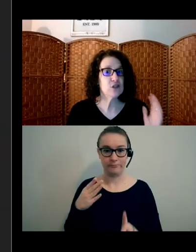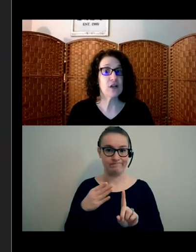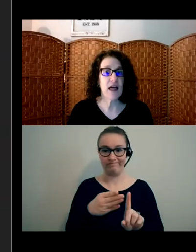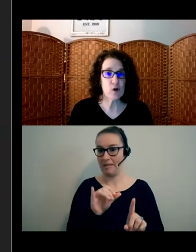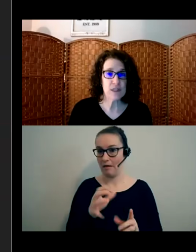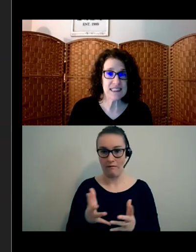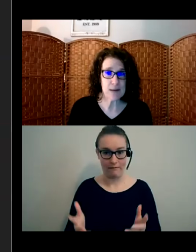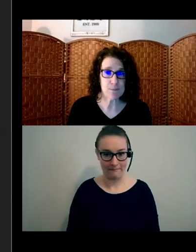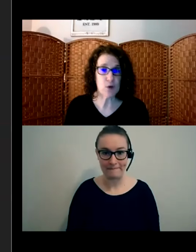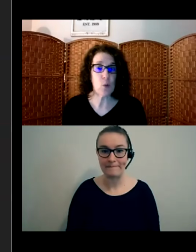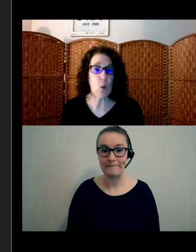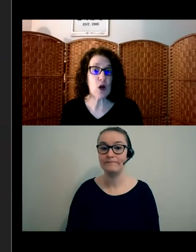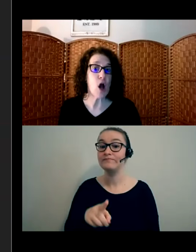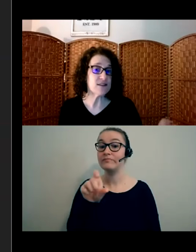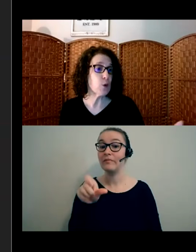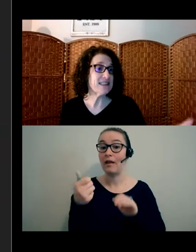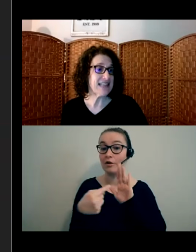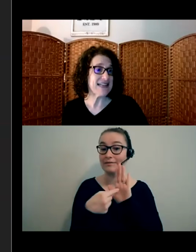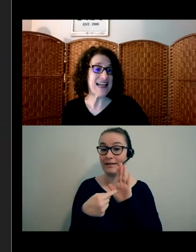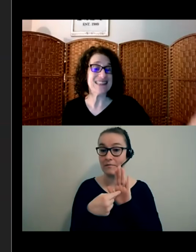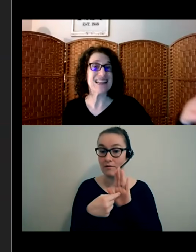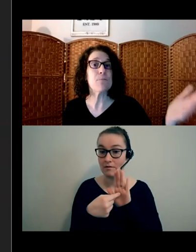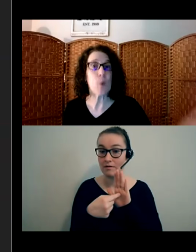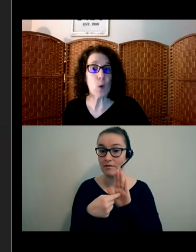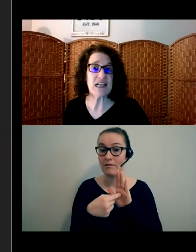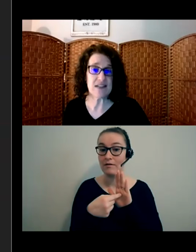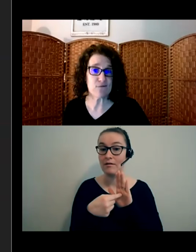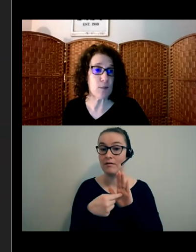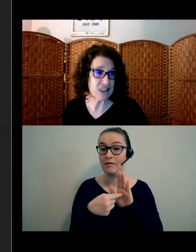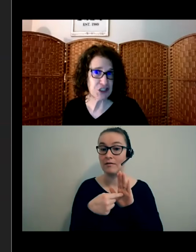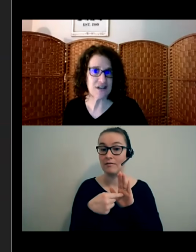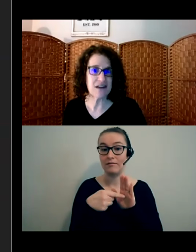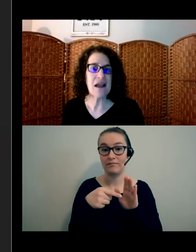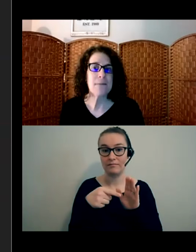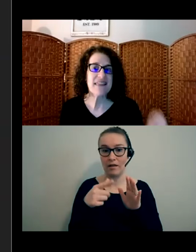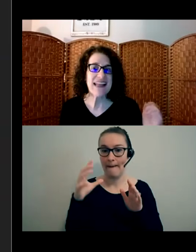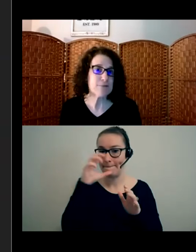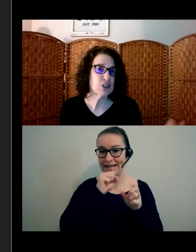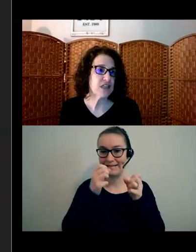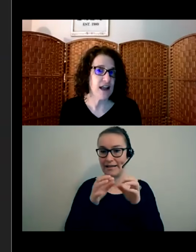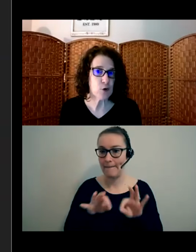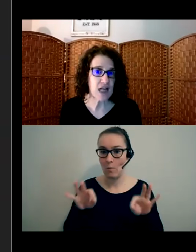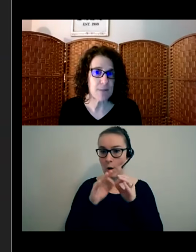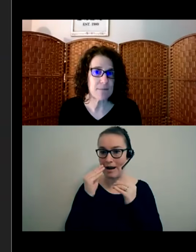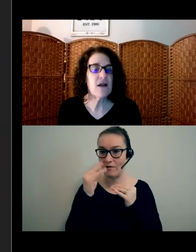Here's another example where on-screen text has important information, but the captions cover it up.